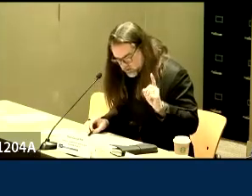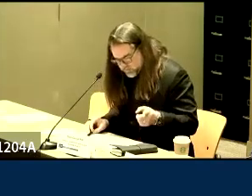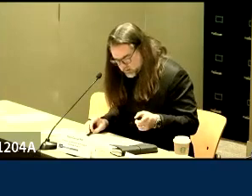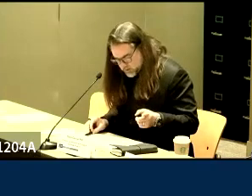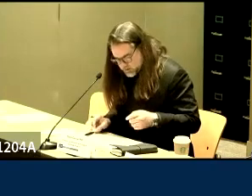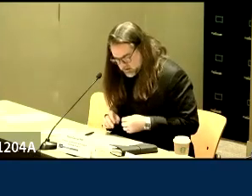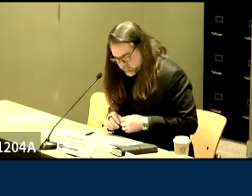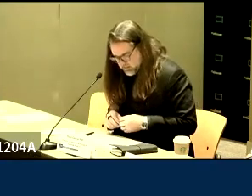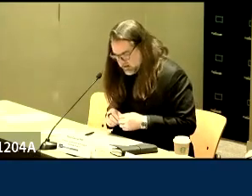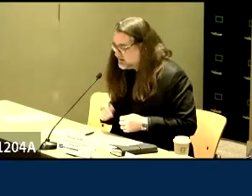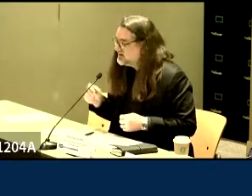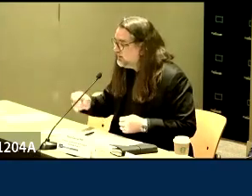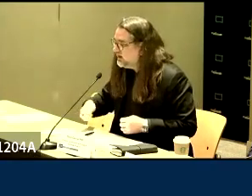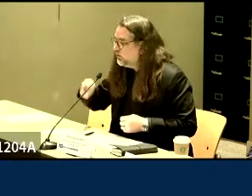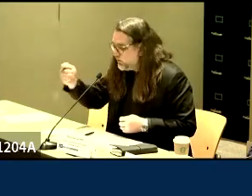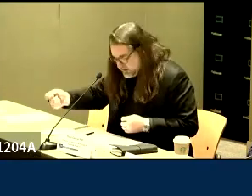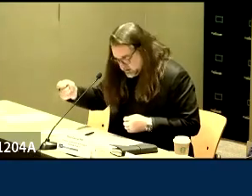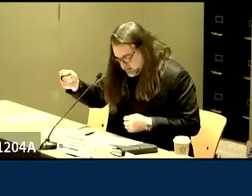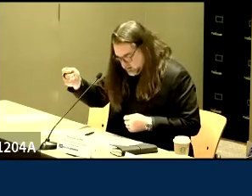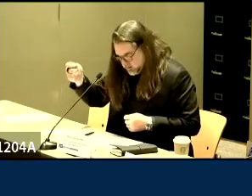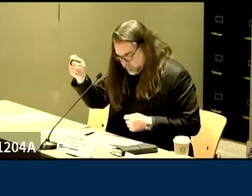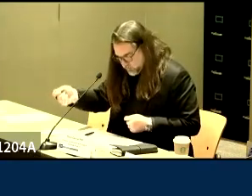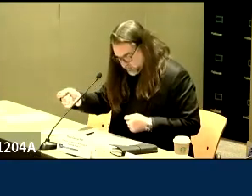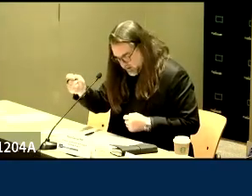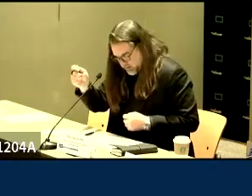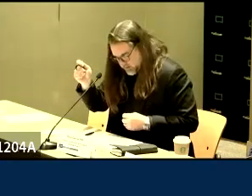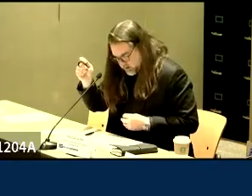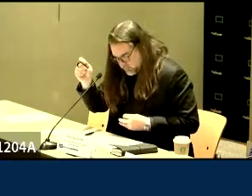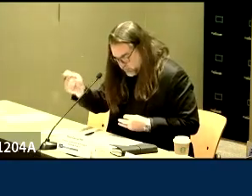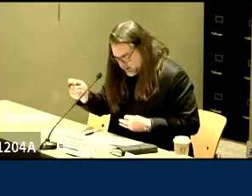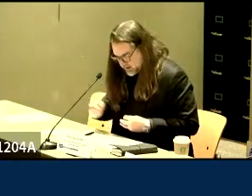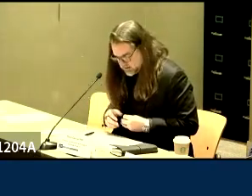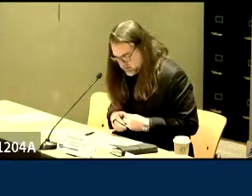In November, CFA began submitting weekly forecast